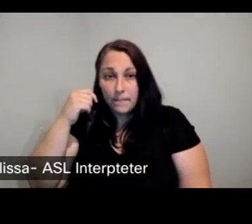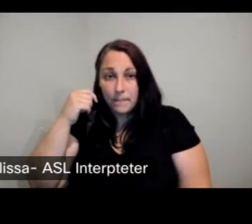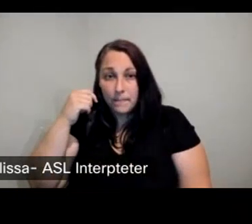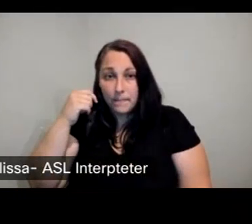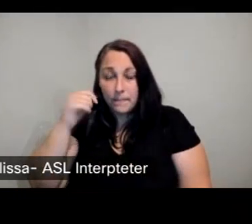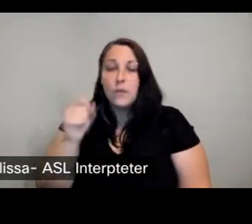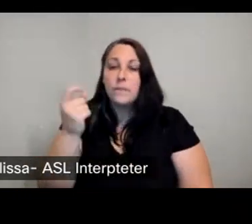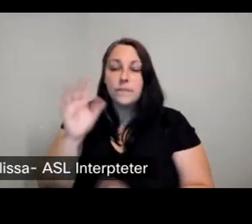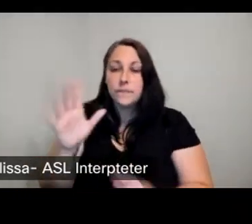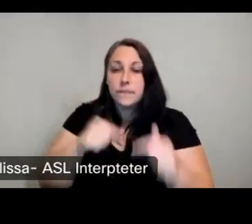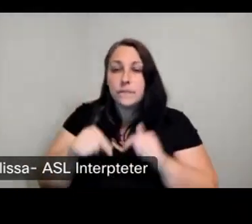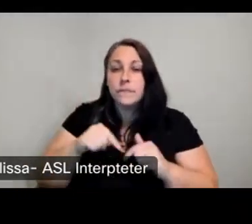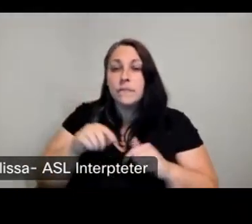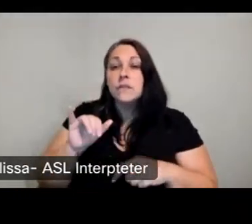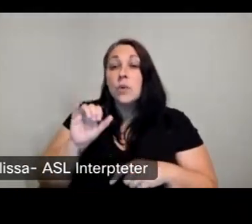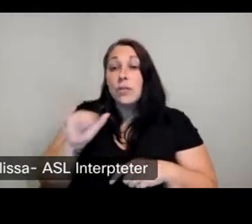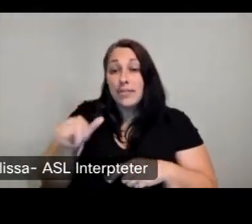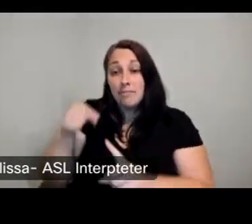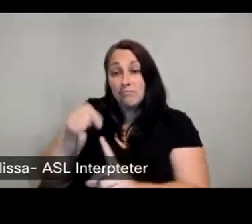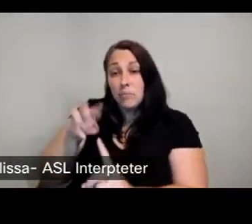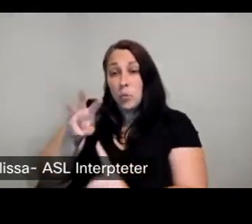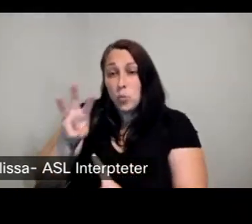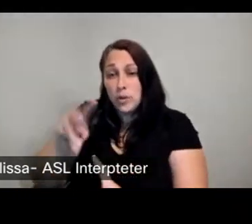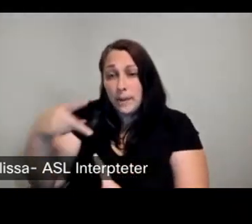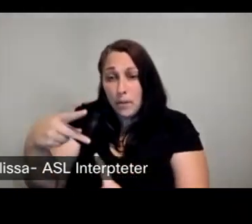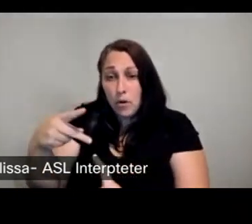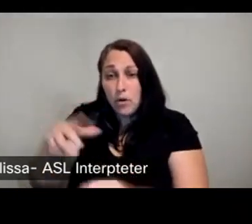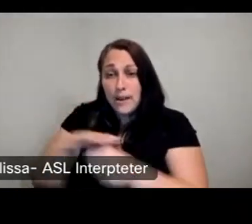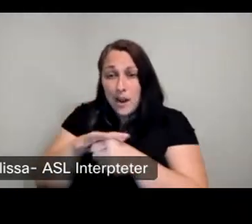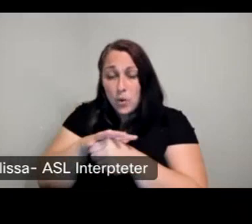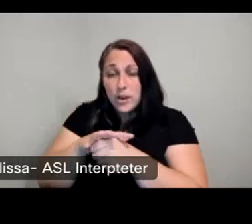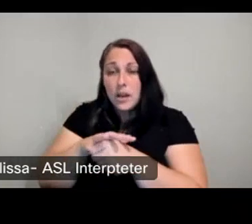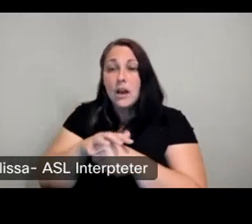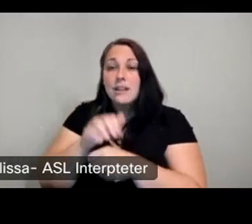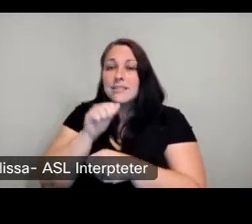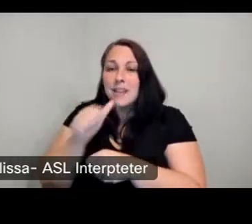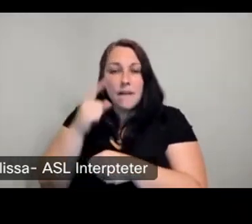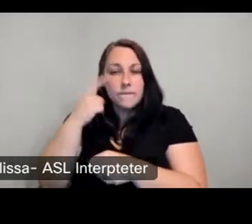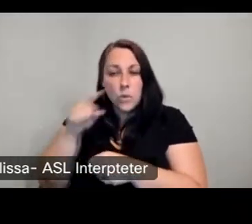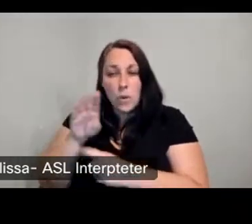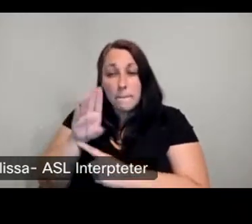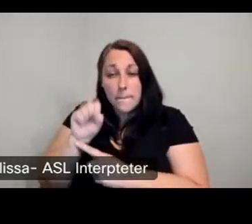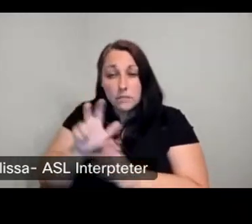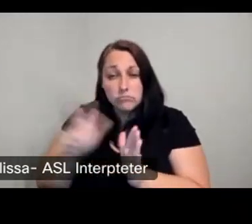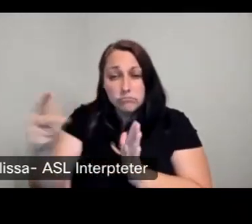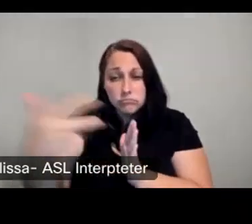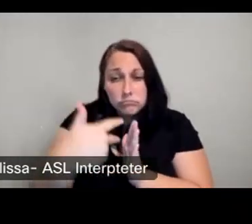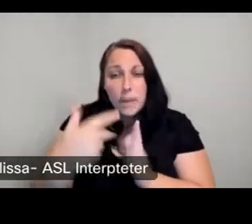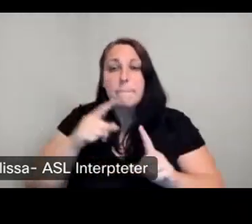traffic goes so that we've moved stop bars we've created a dedicated space for the bus to lay over